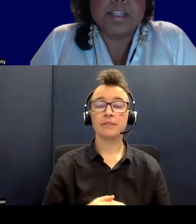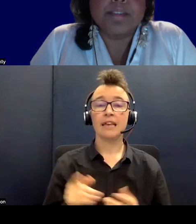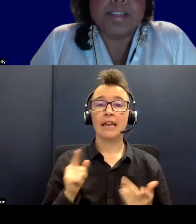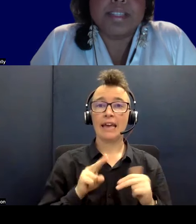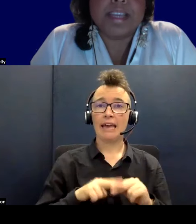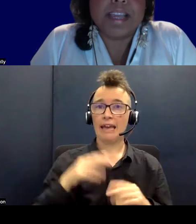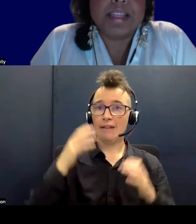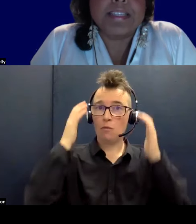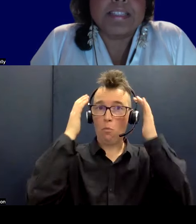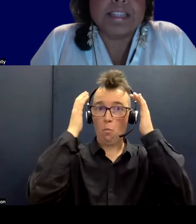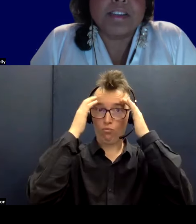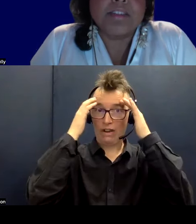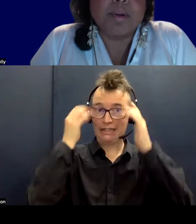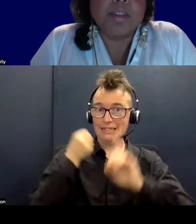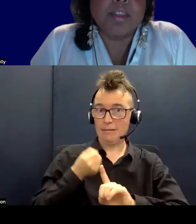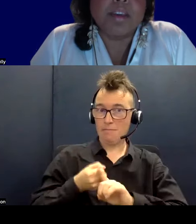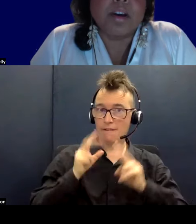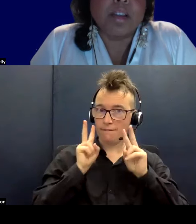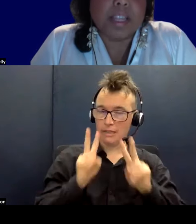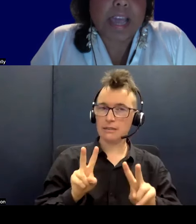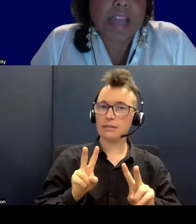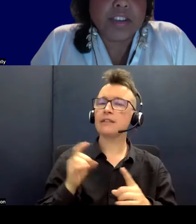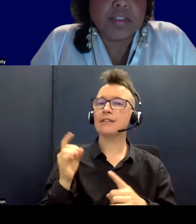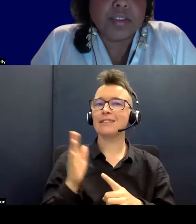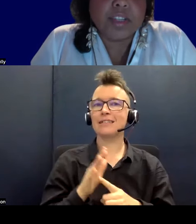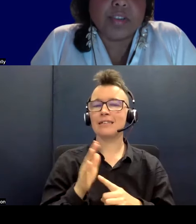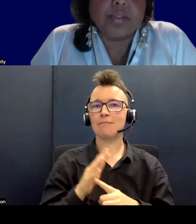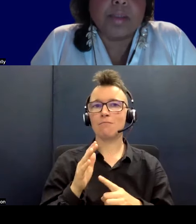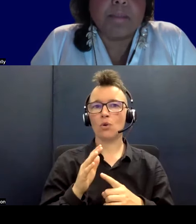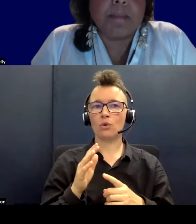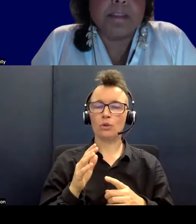investigate the extent of both the ocular and neurological impairments.